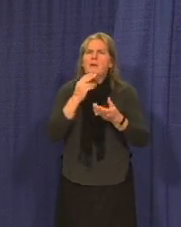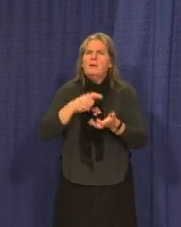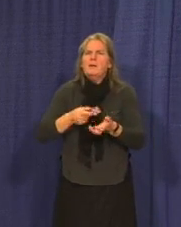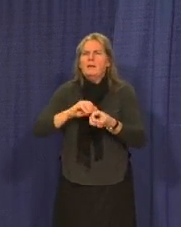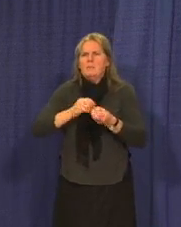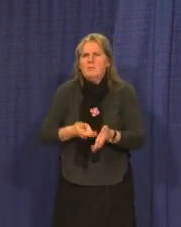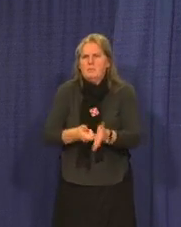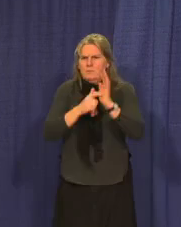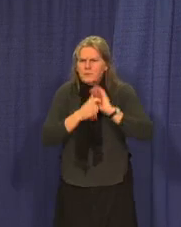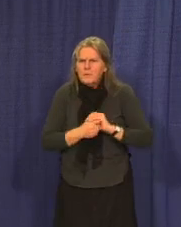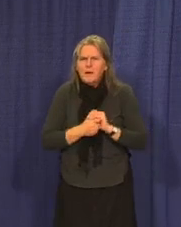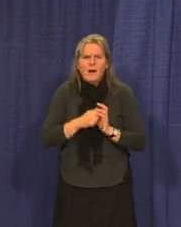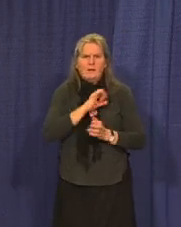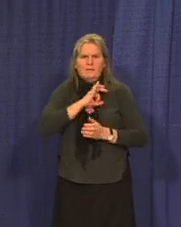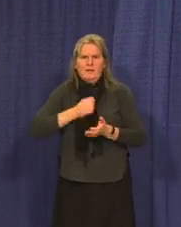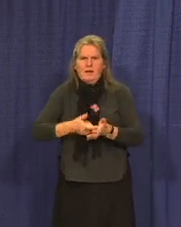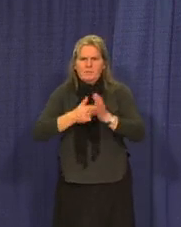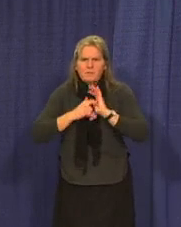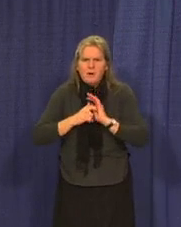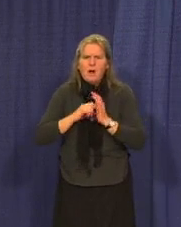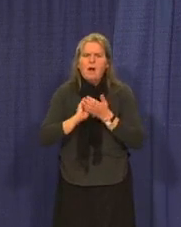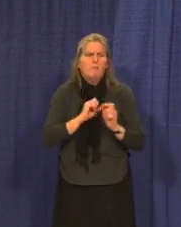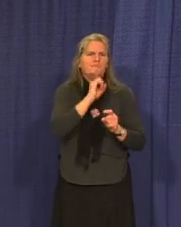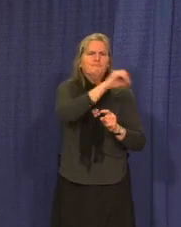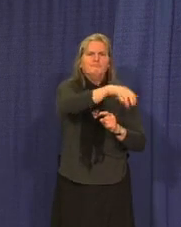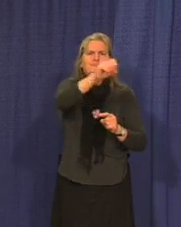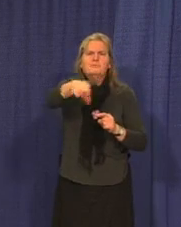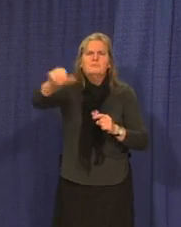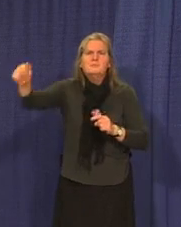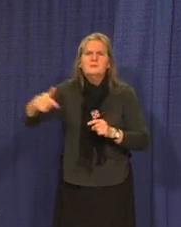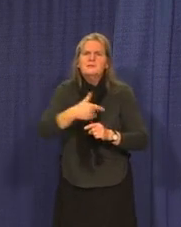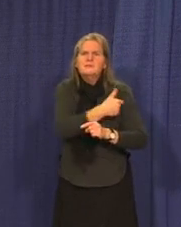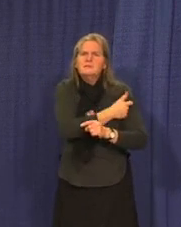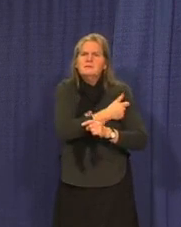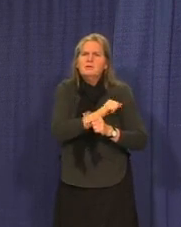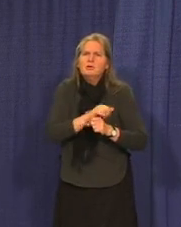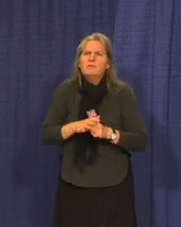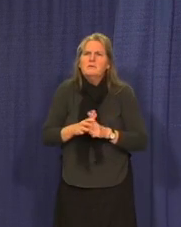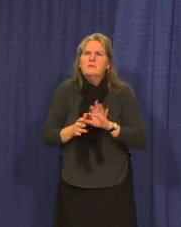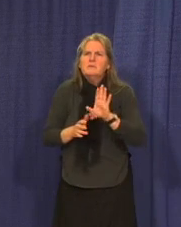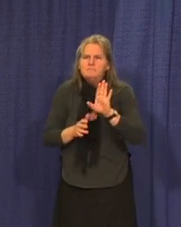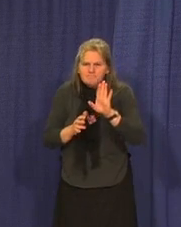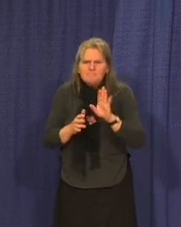required doses, staff requirements, and plans for distribution.